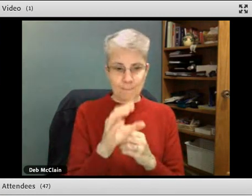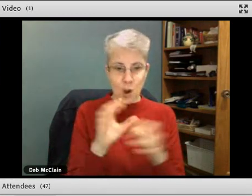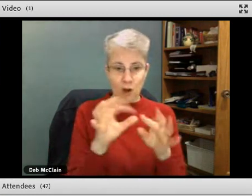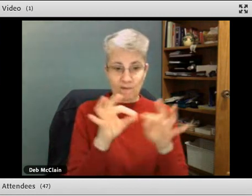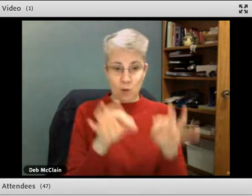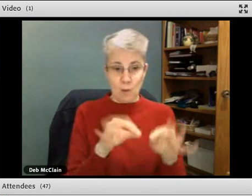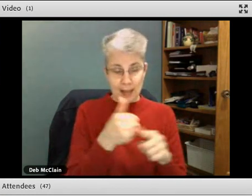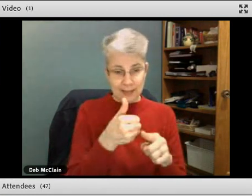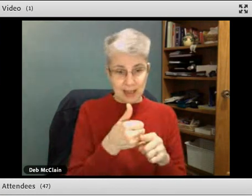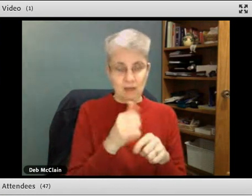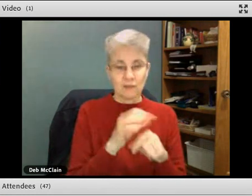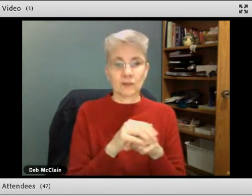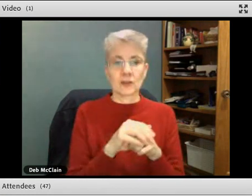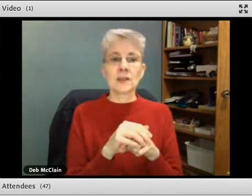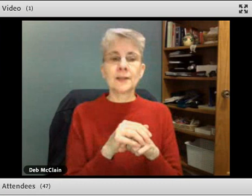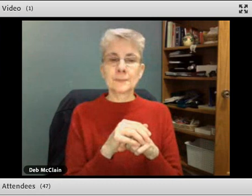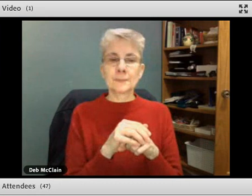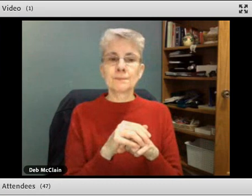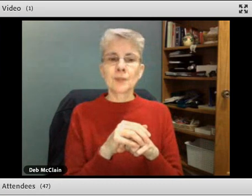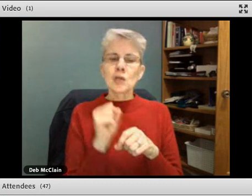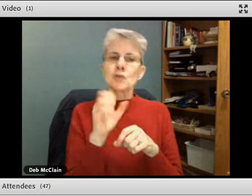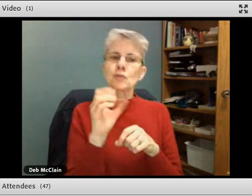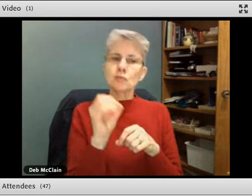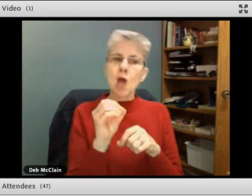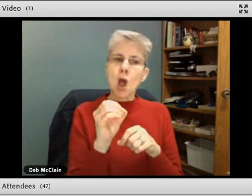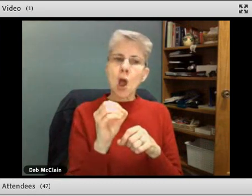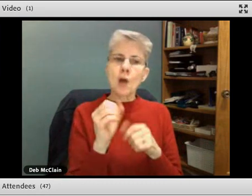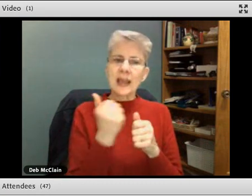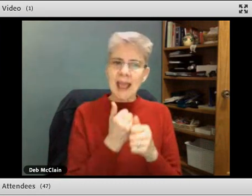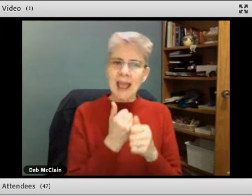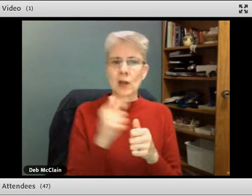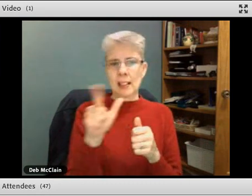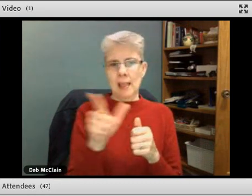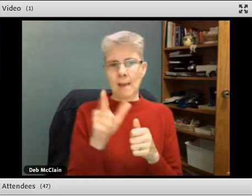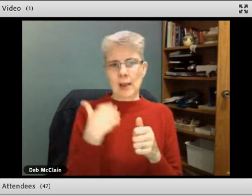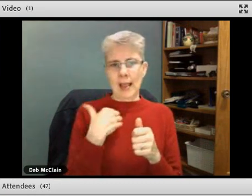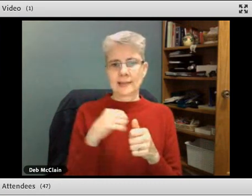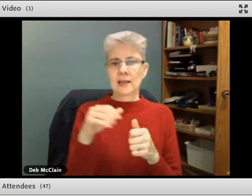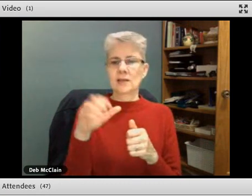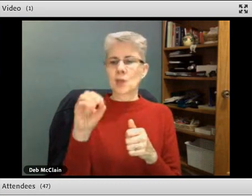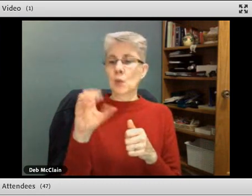And every library has those. OCLC has their own local decisions,